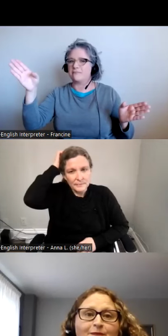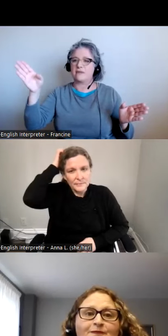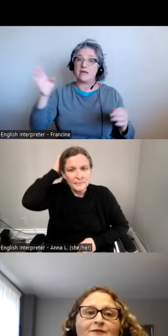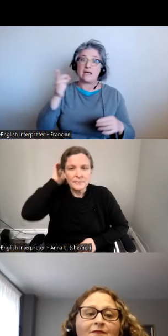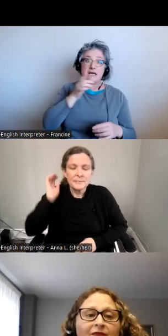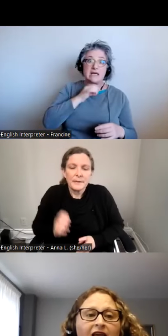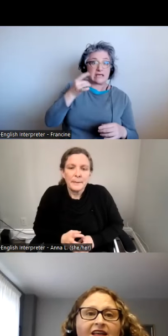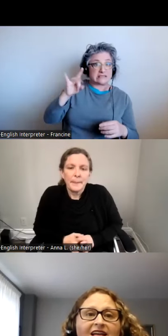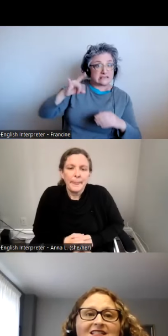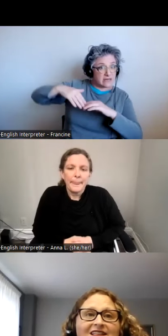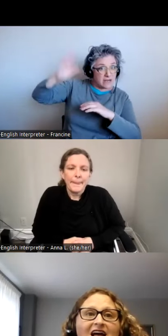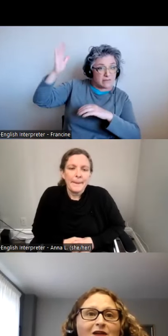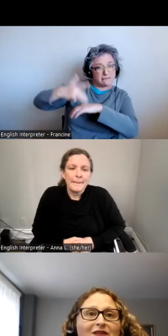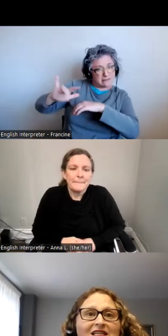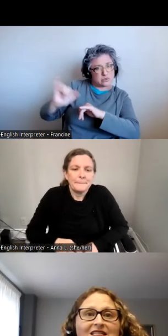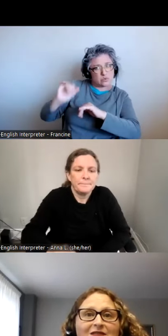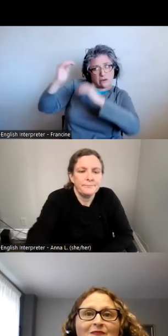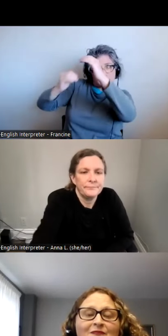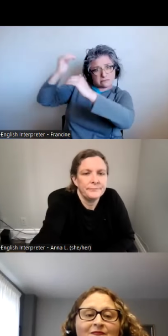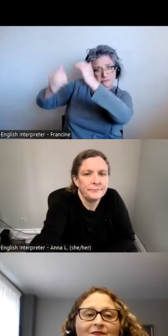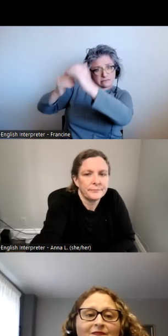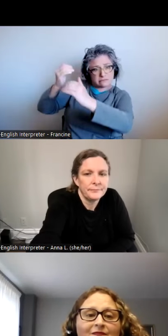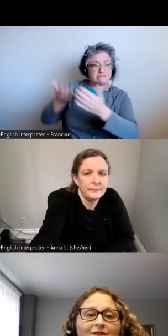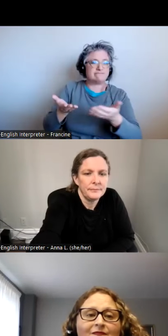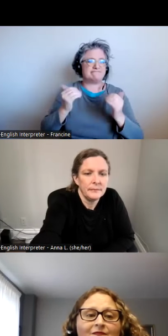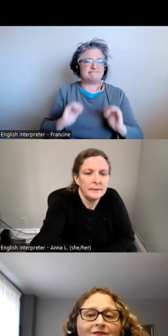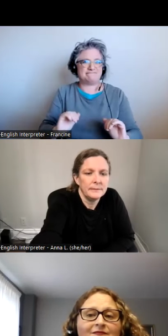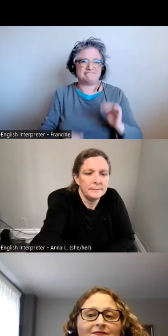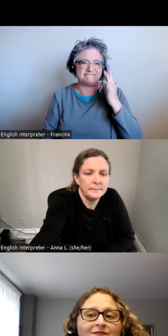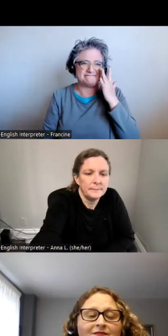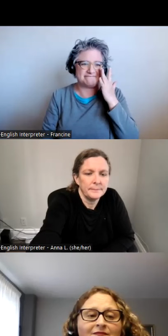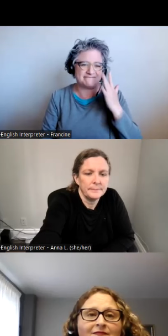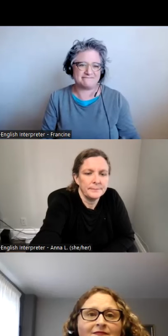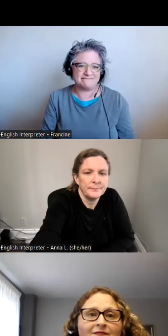is the preferred booster for the five to 11s and 12 to 17s